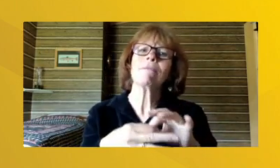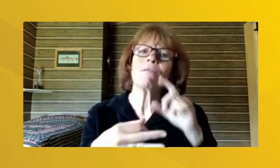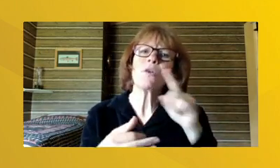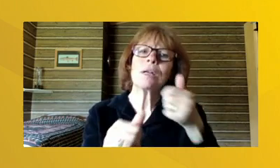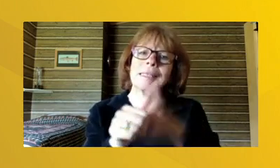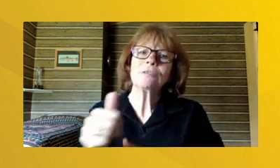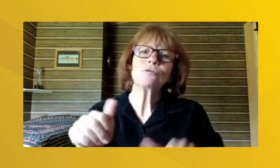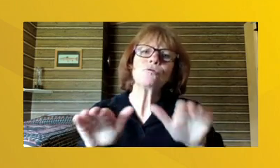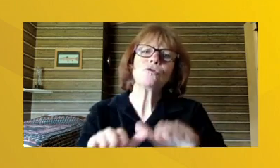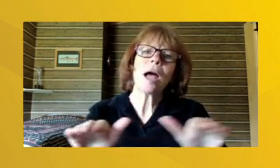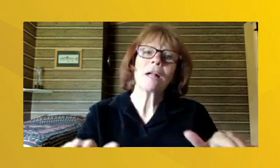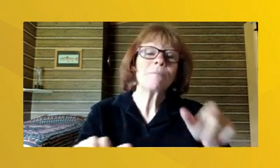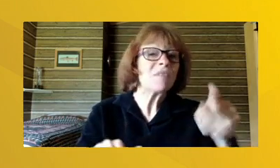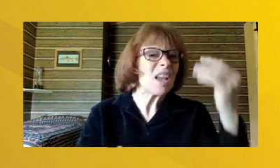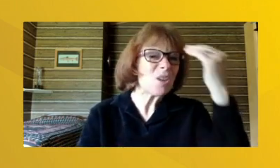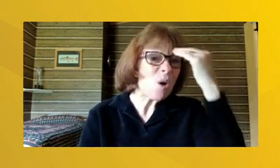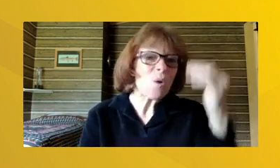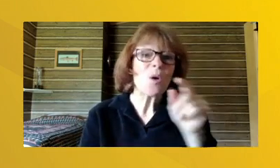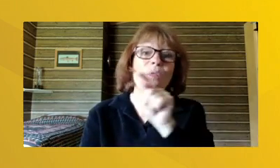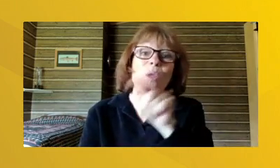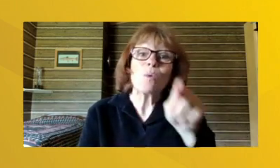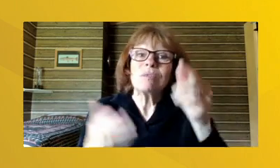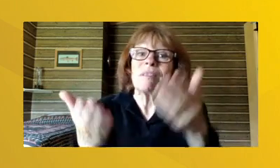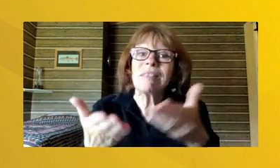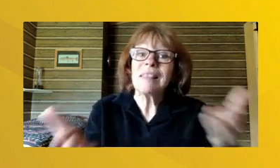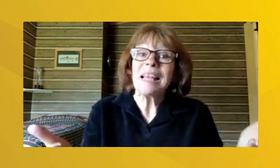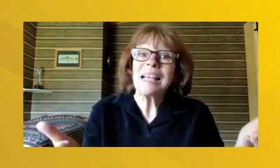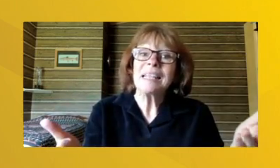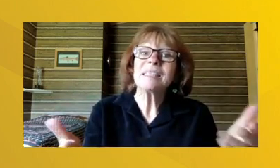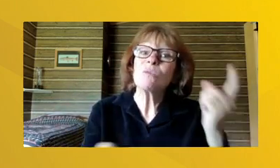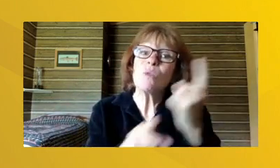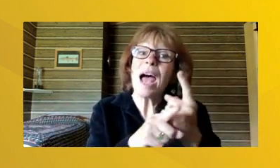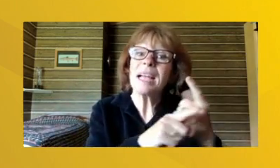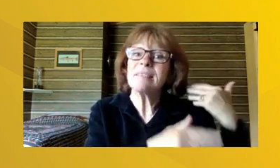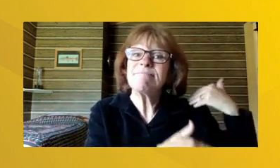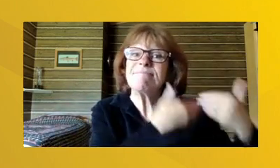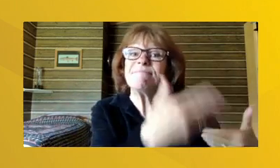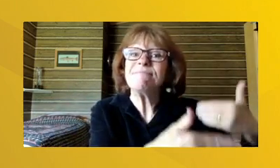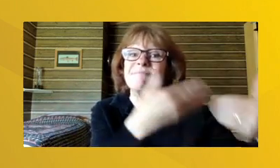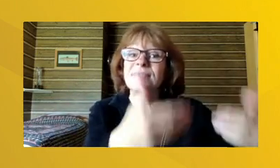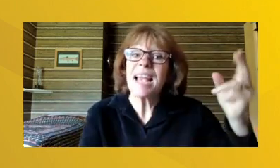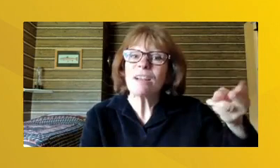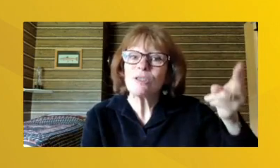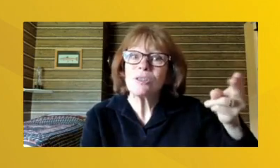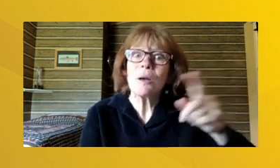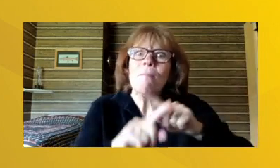that not only are these objects the heritage of us all, they are objects owned, created,